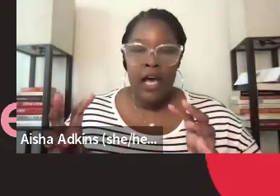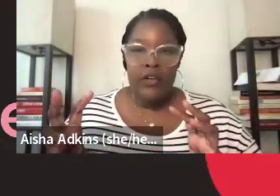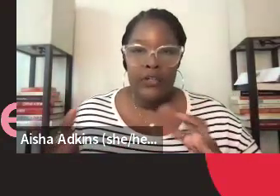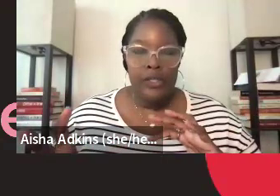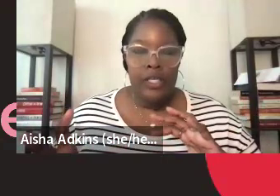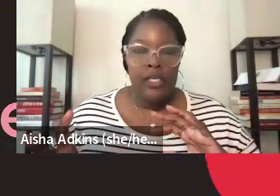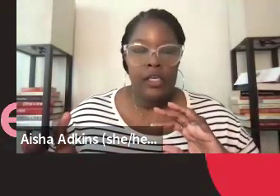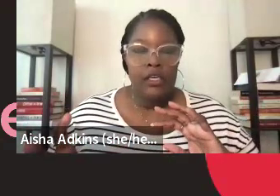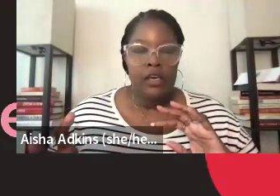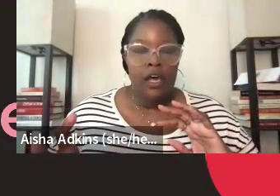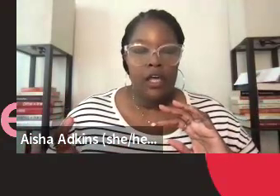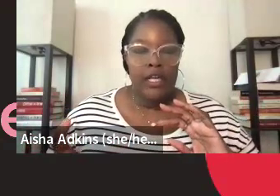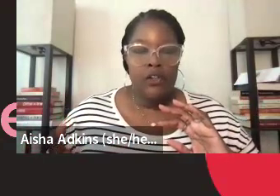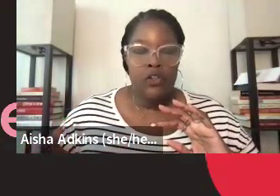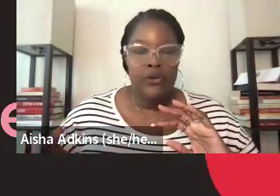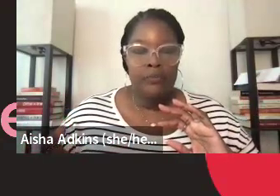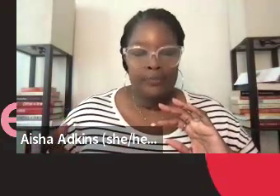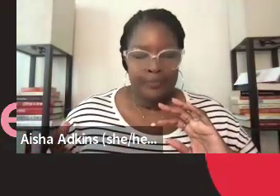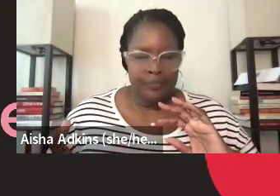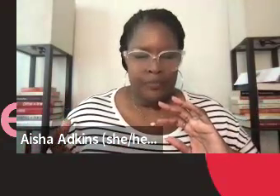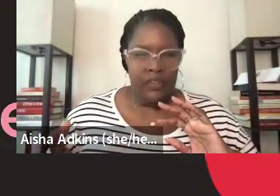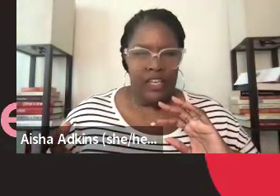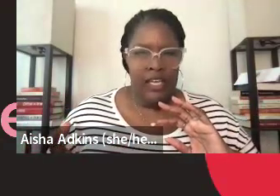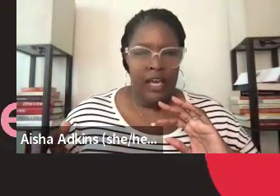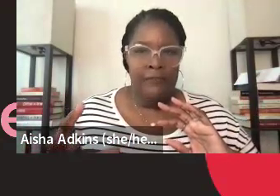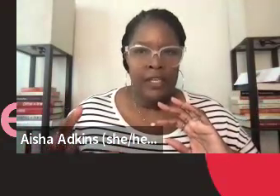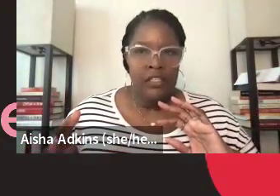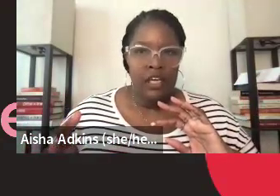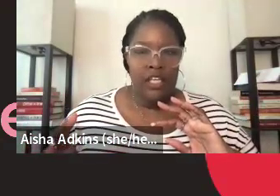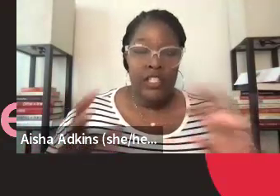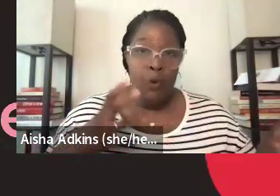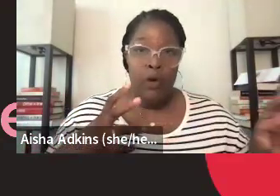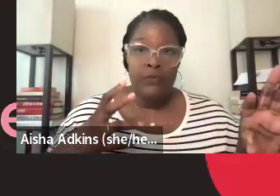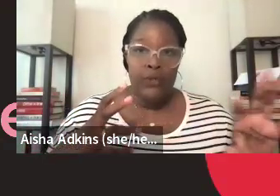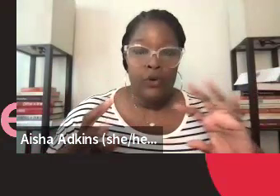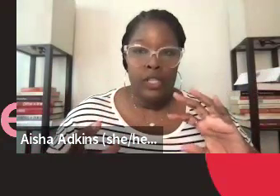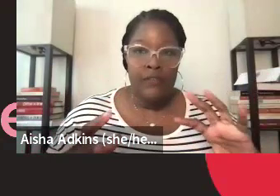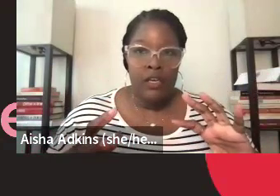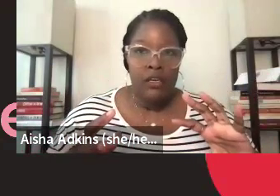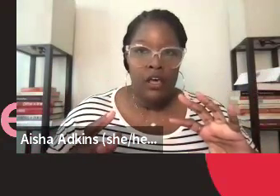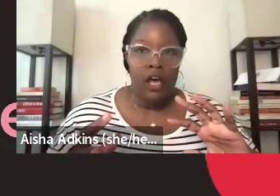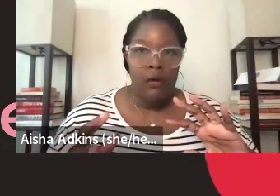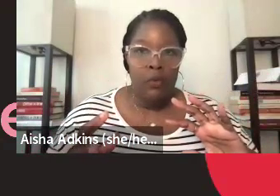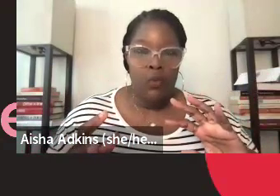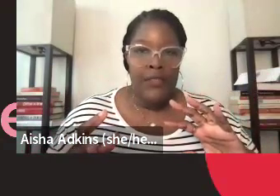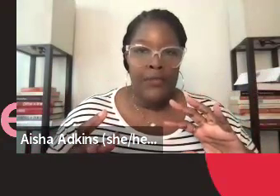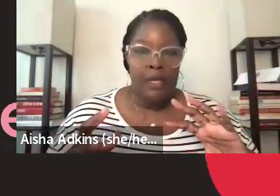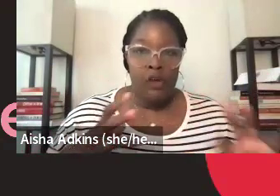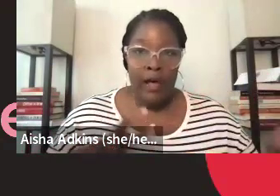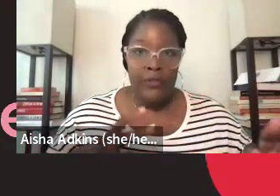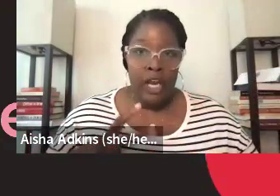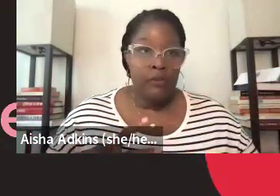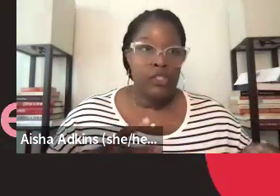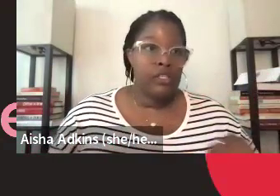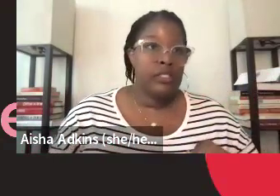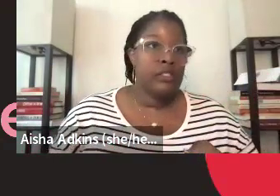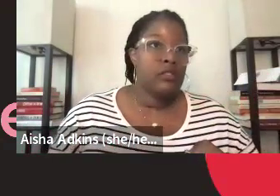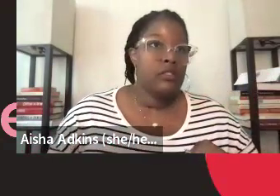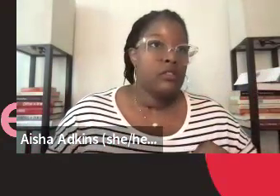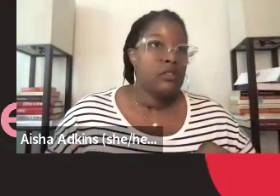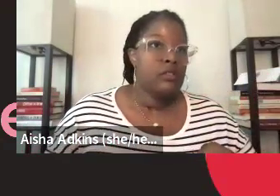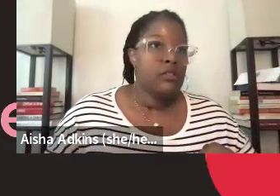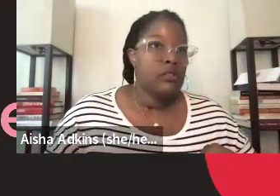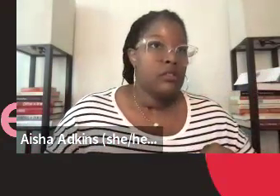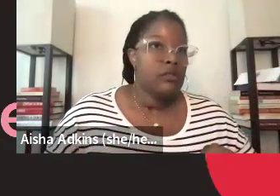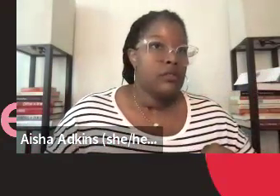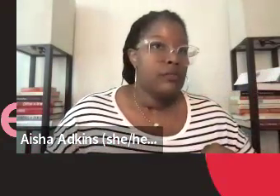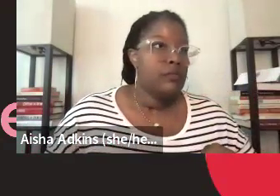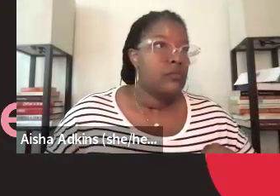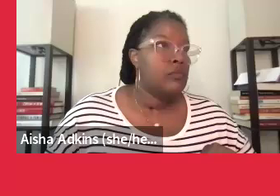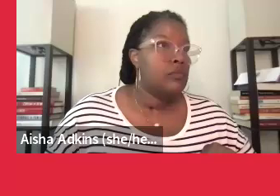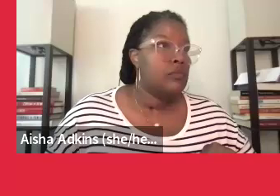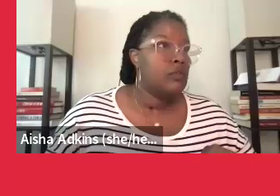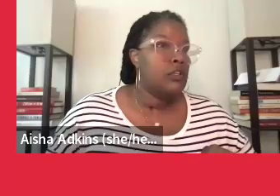not currently include enough support for those living with mental health challenges.